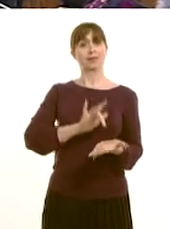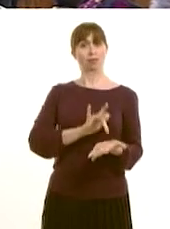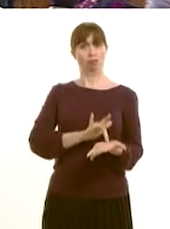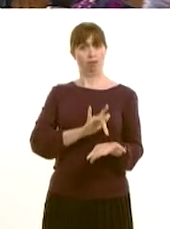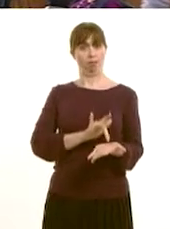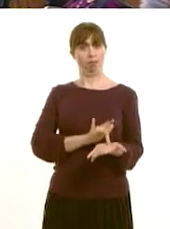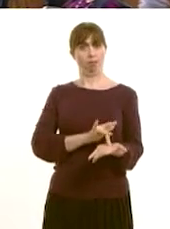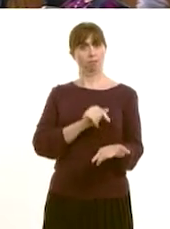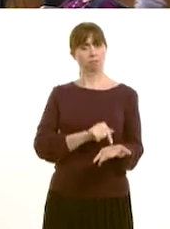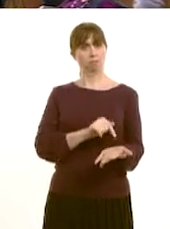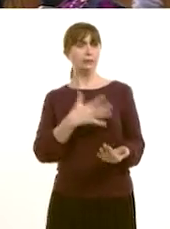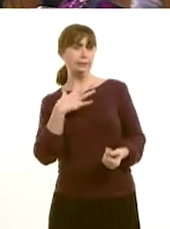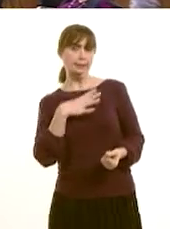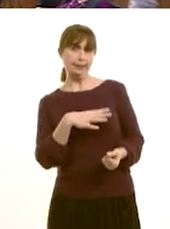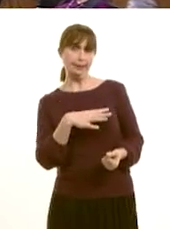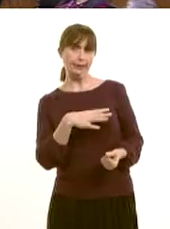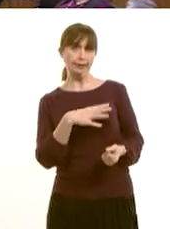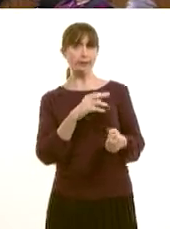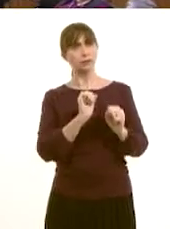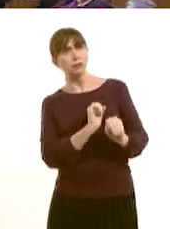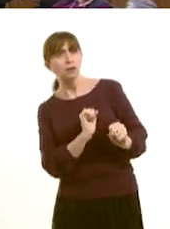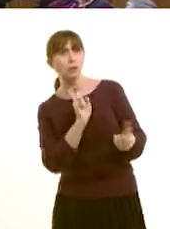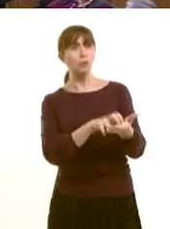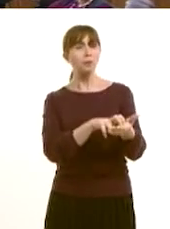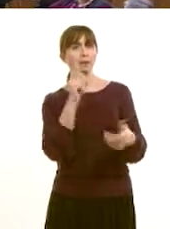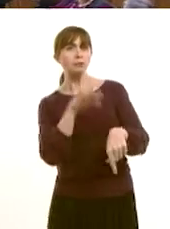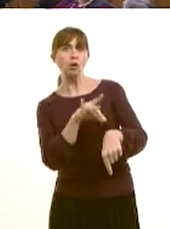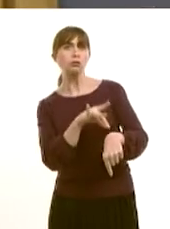GP appointment can be a long and drawn-out process.